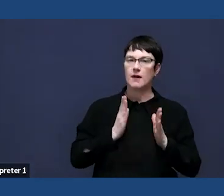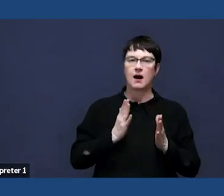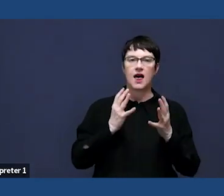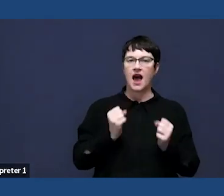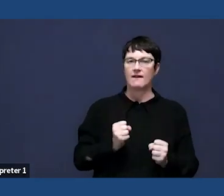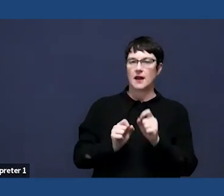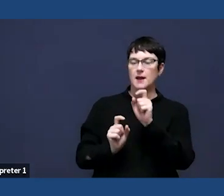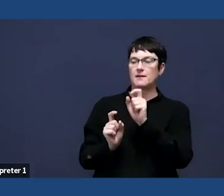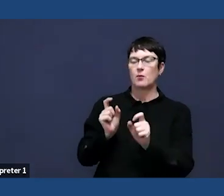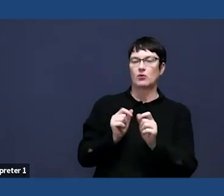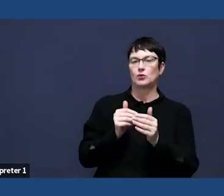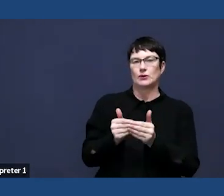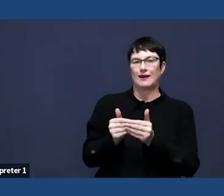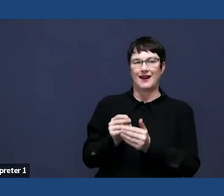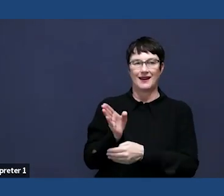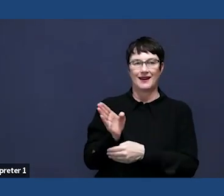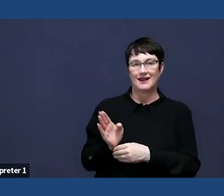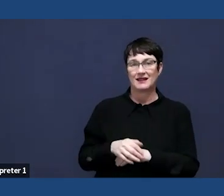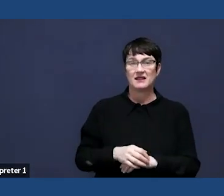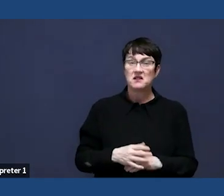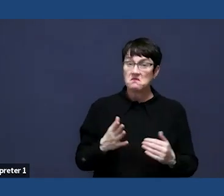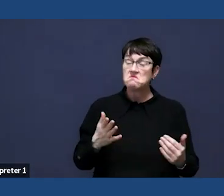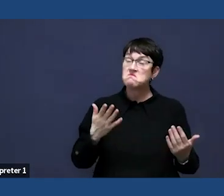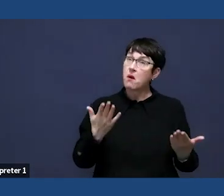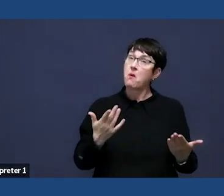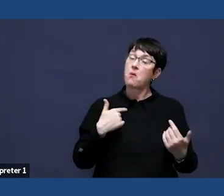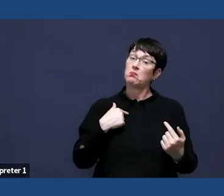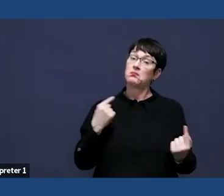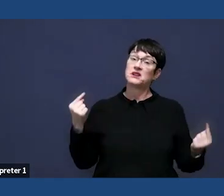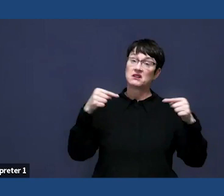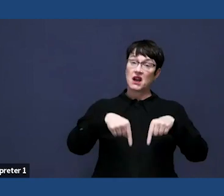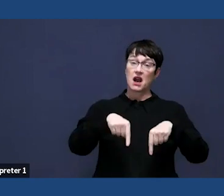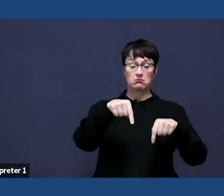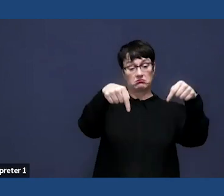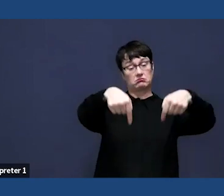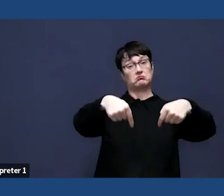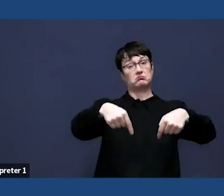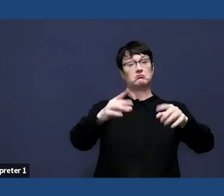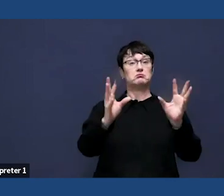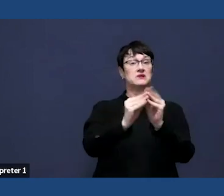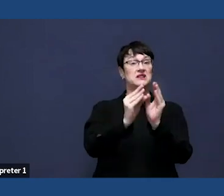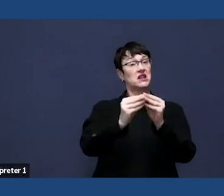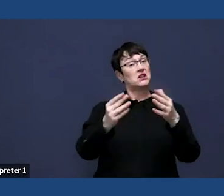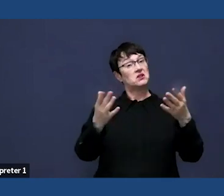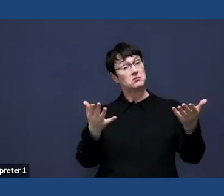convention can be really a rallying mechanism for the private sector as well as the public